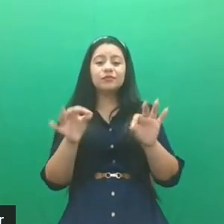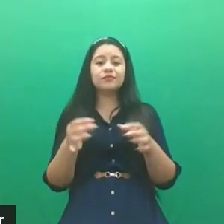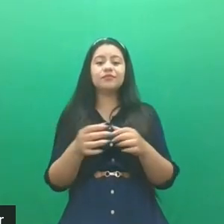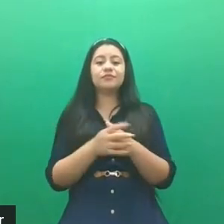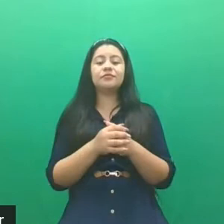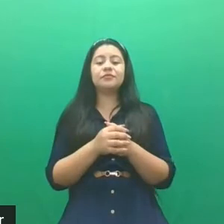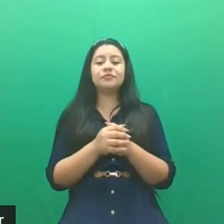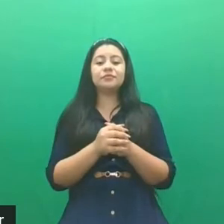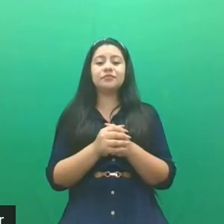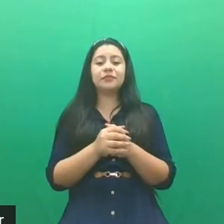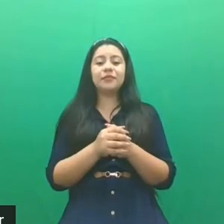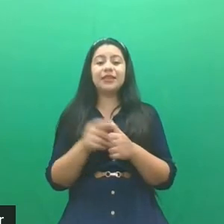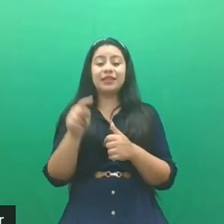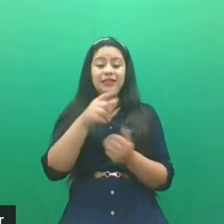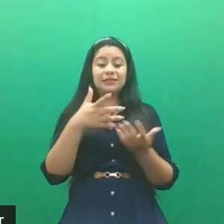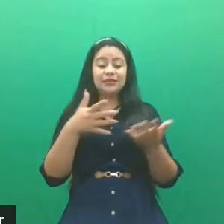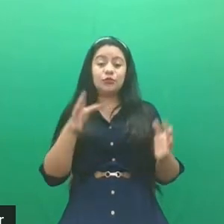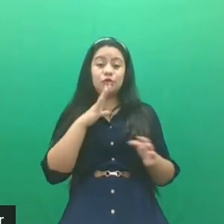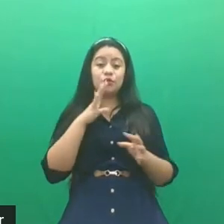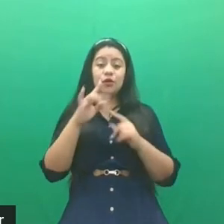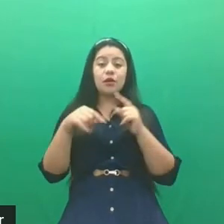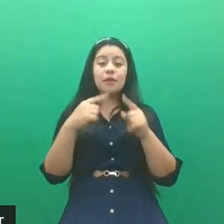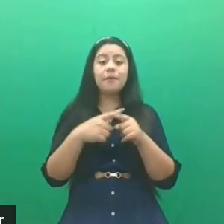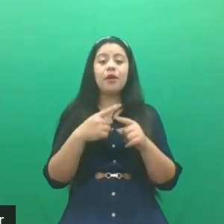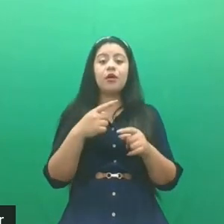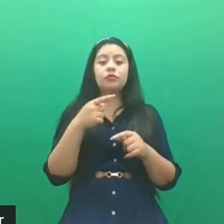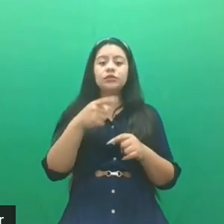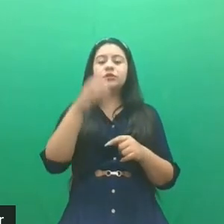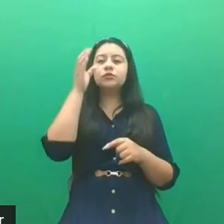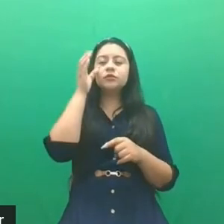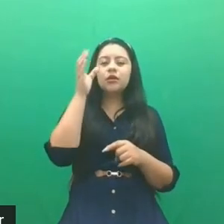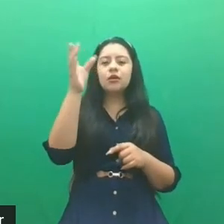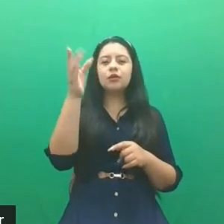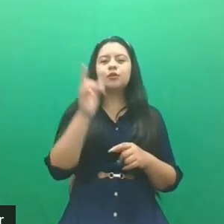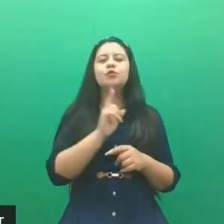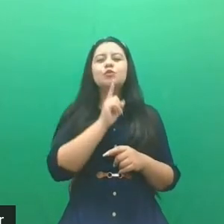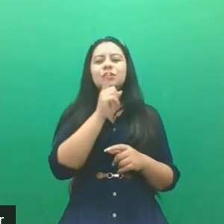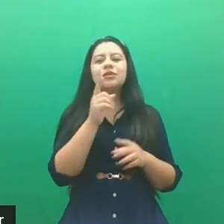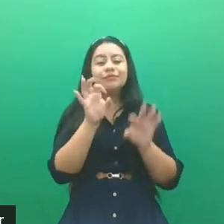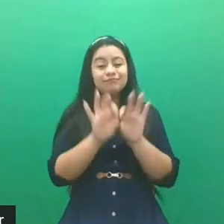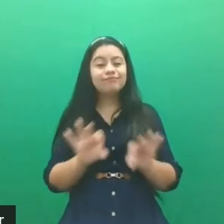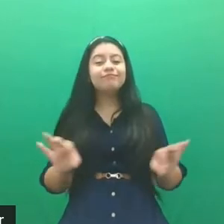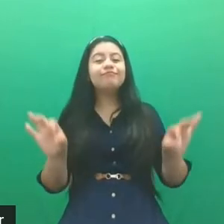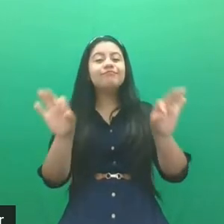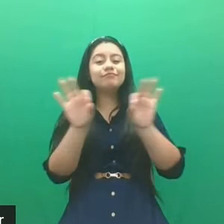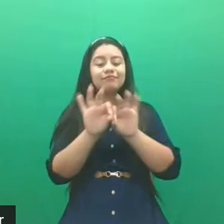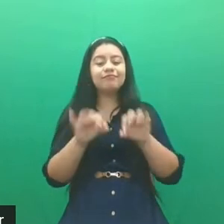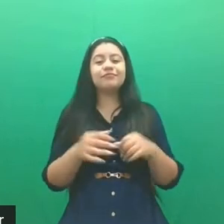that we're talking about here, these concepts are really what matters. I wouldn't get too distracted